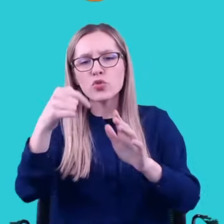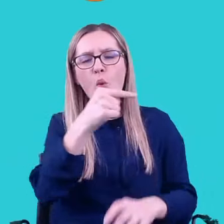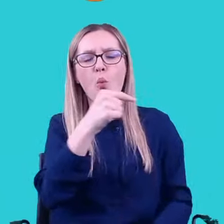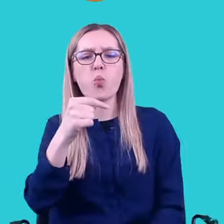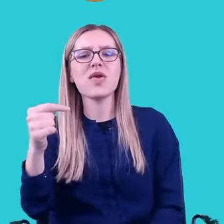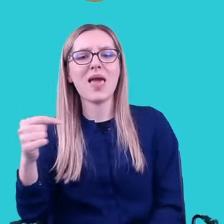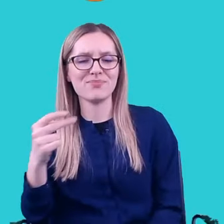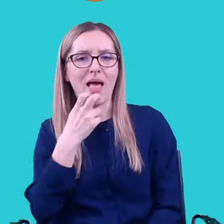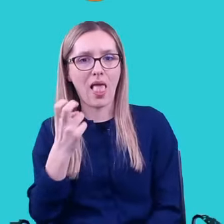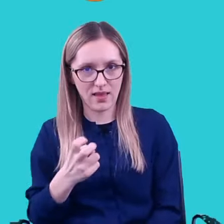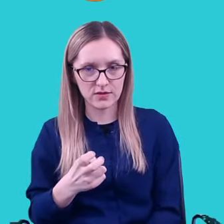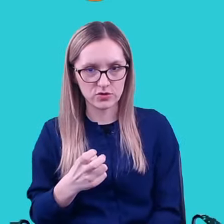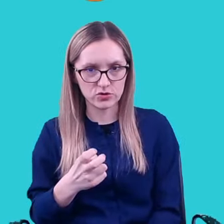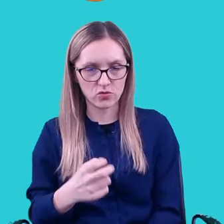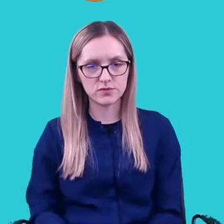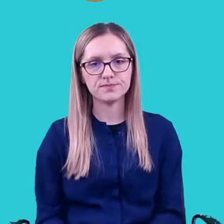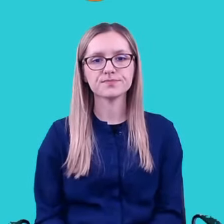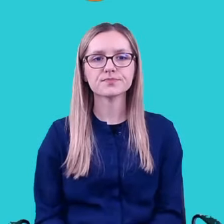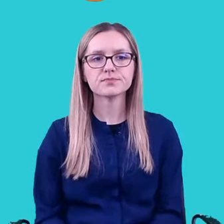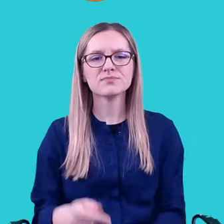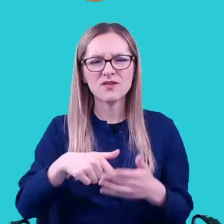Its structure is usually porous,